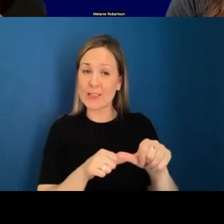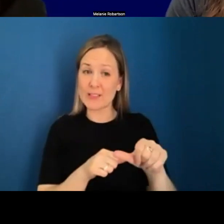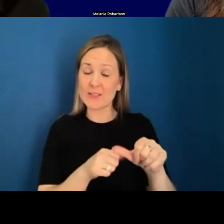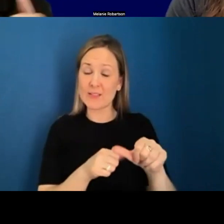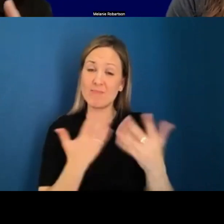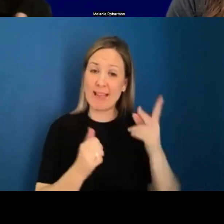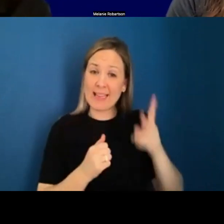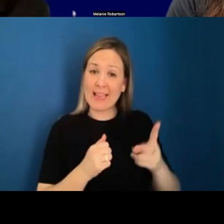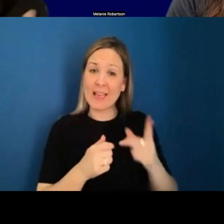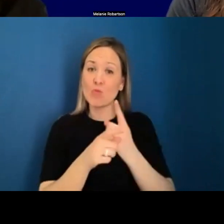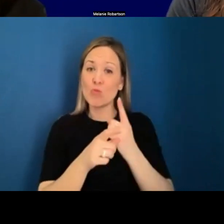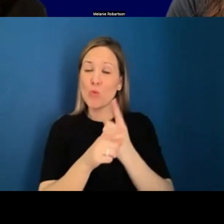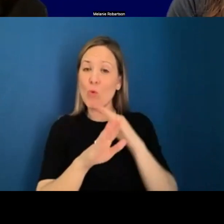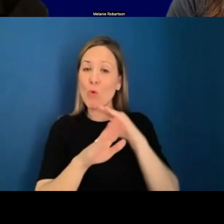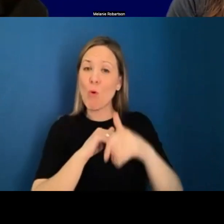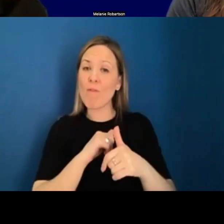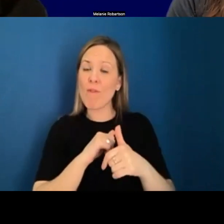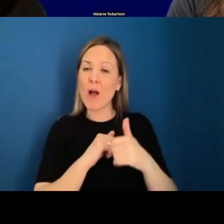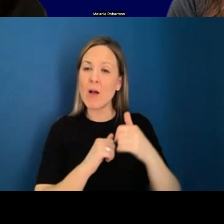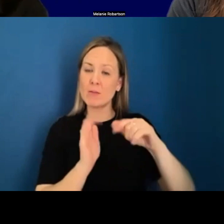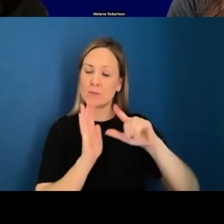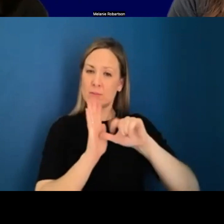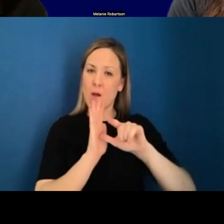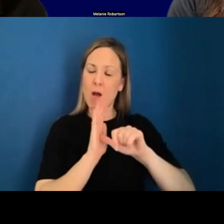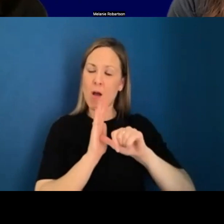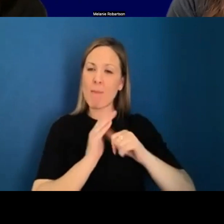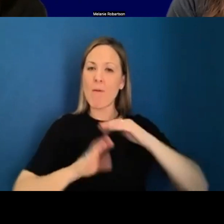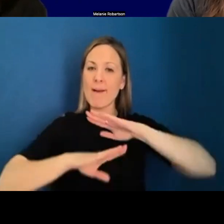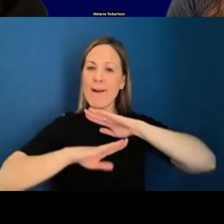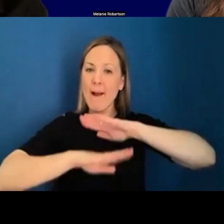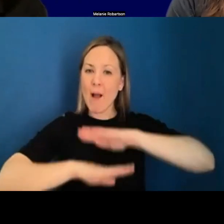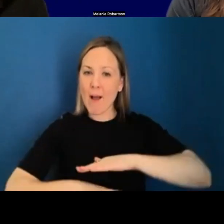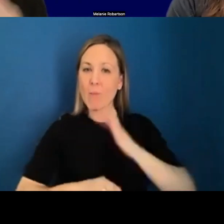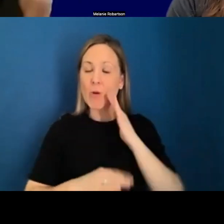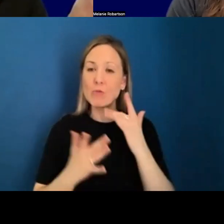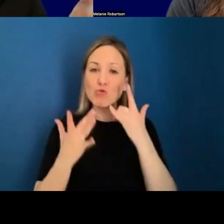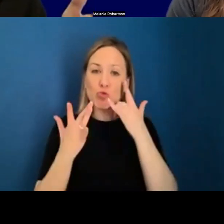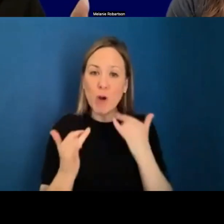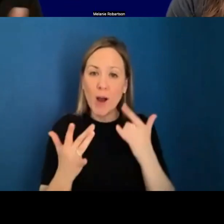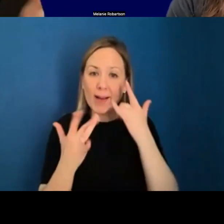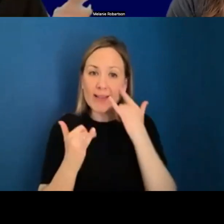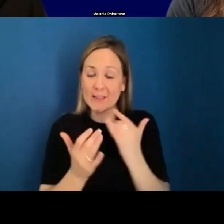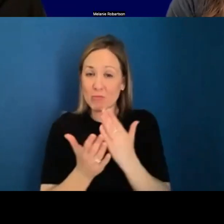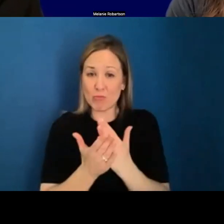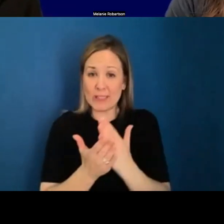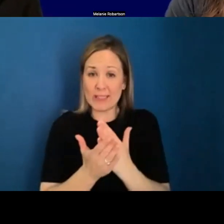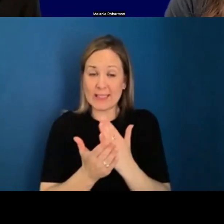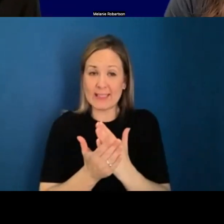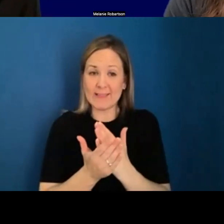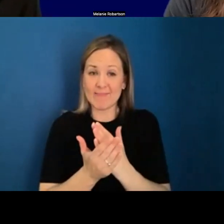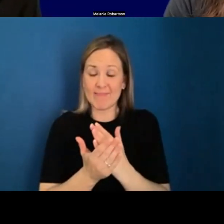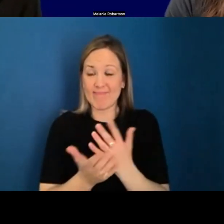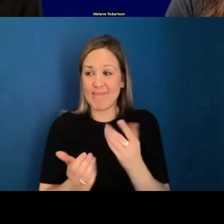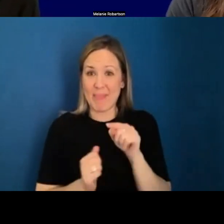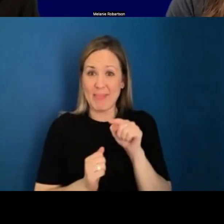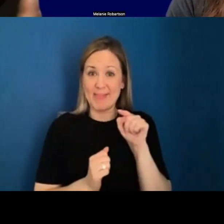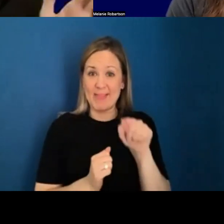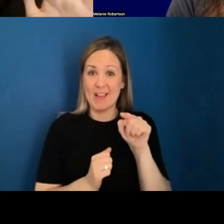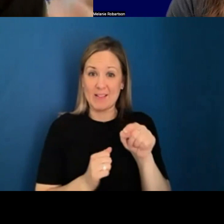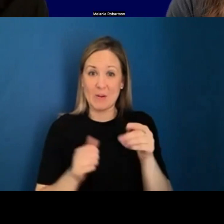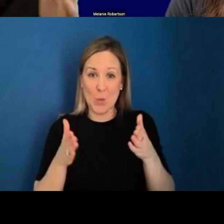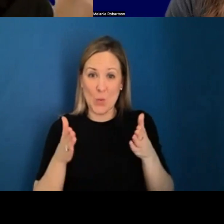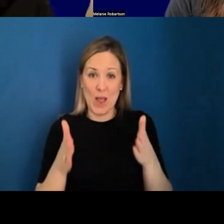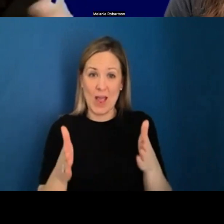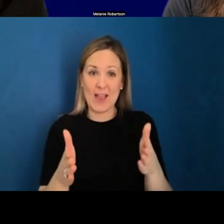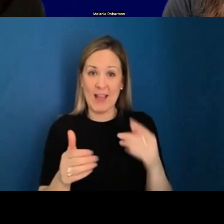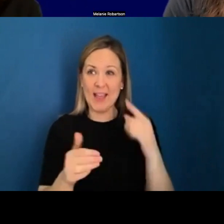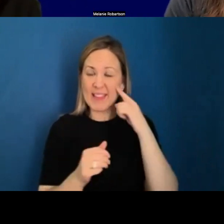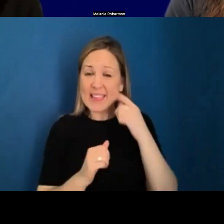periods of calm where we're trialling these things, that itself took six weeks to actually